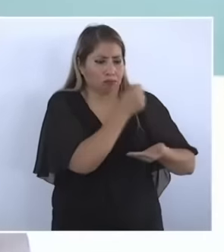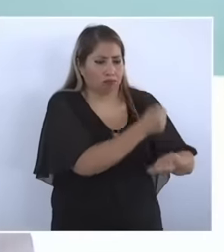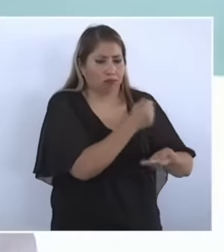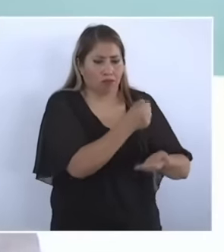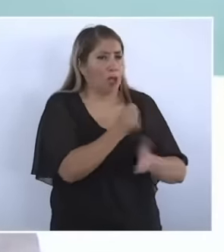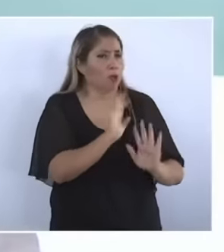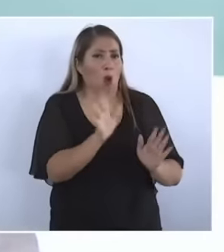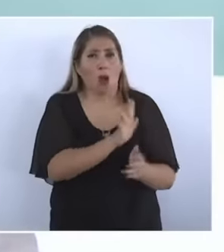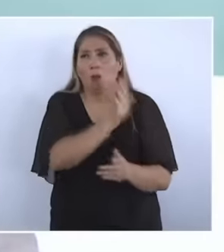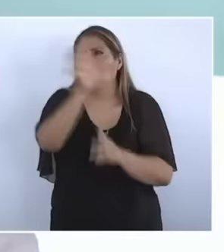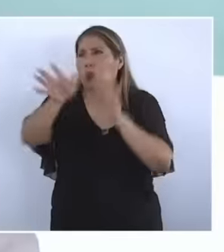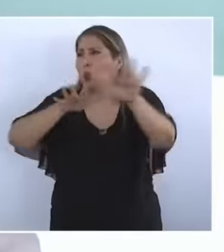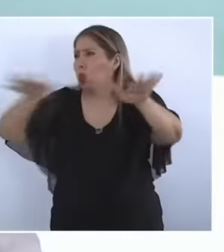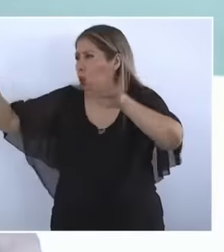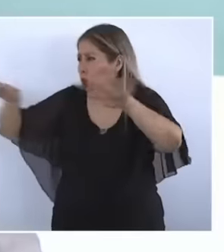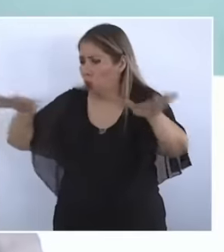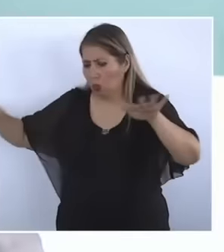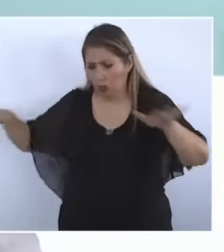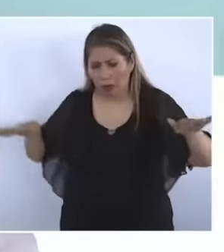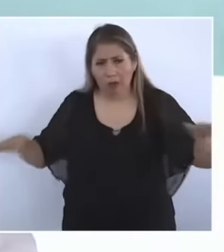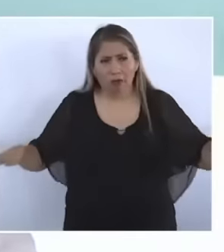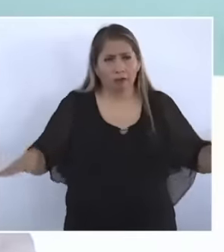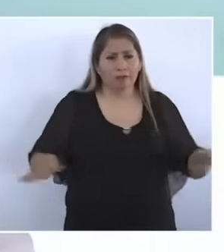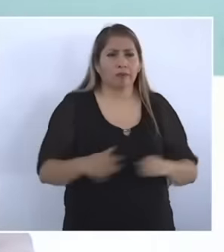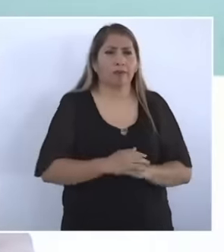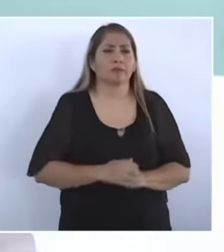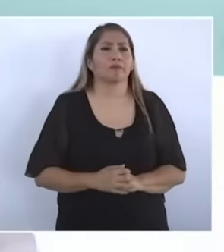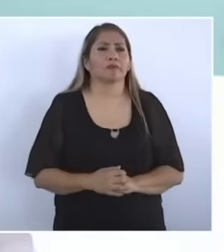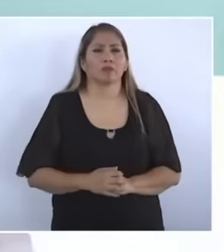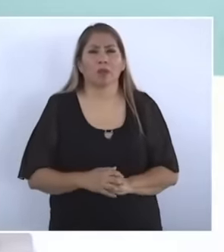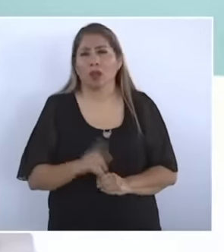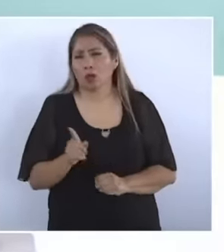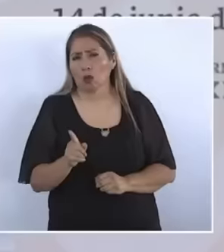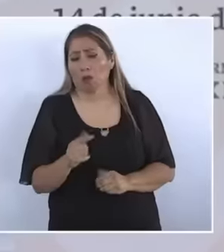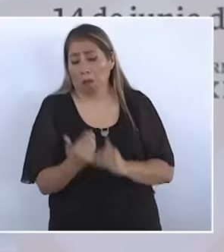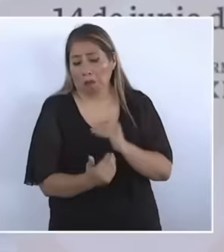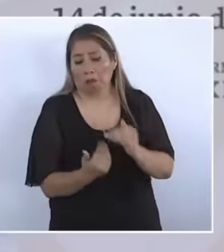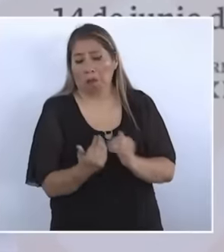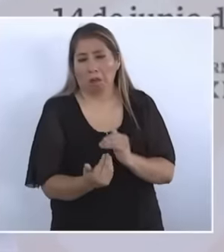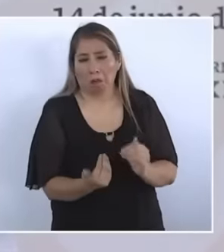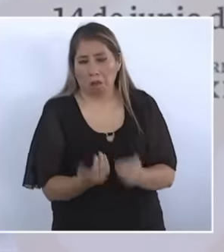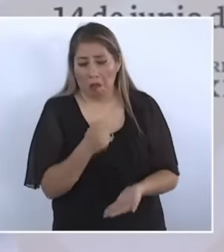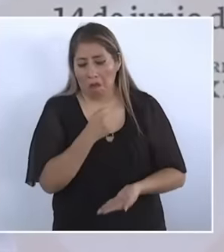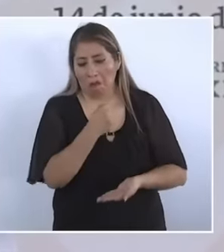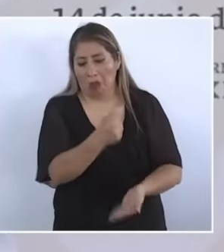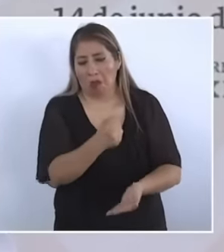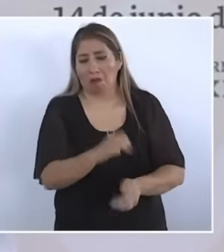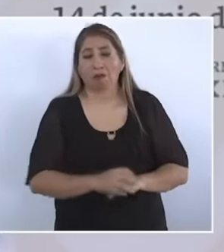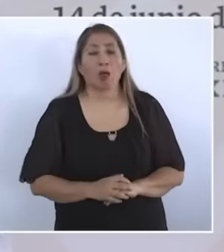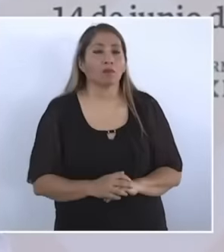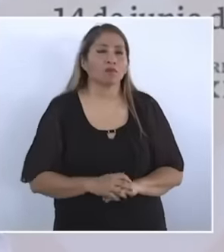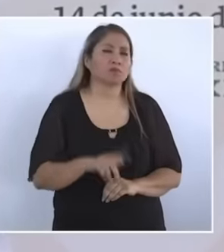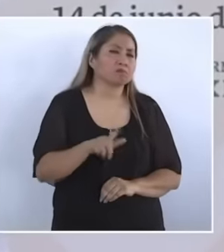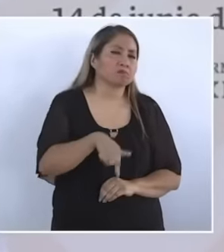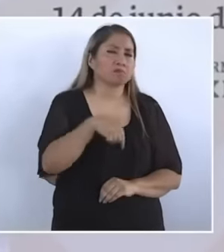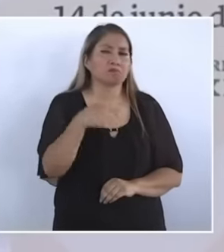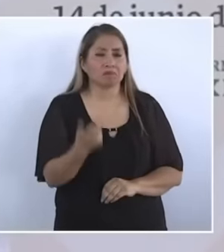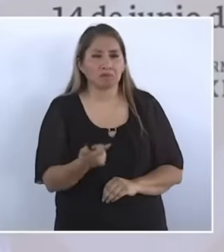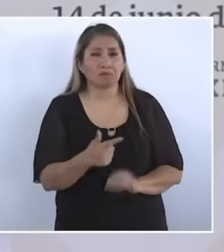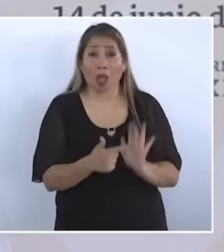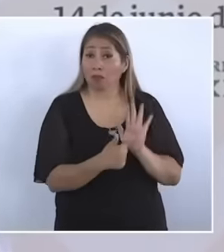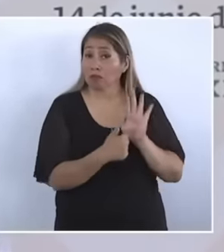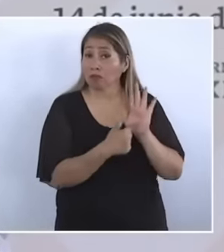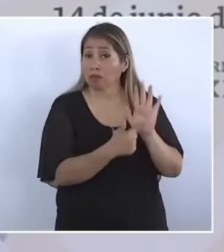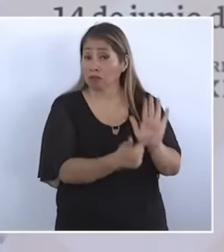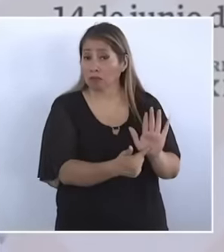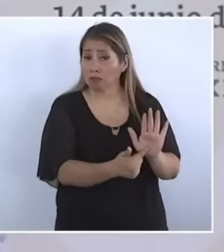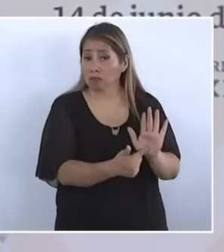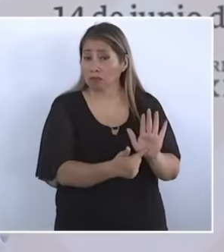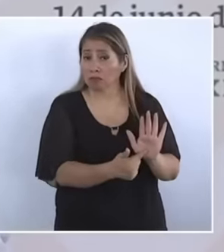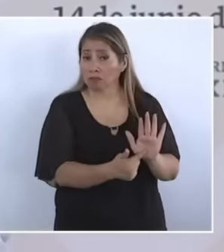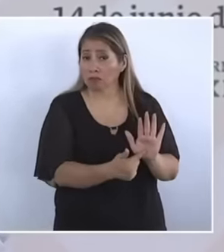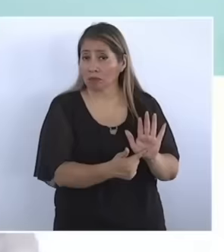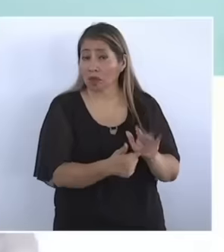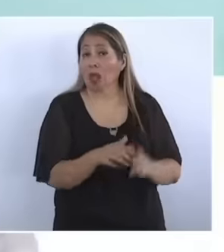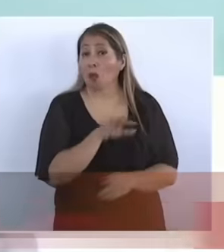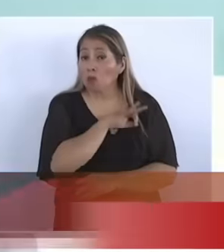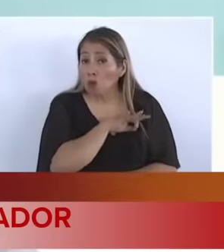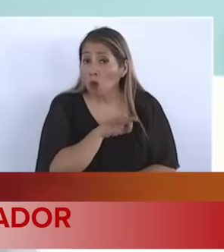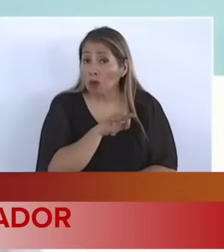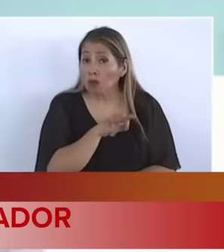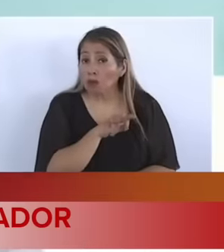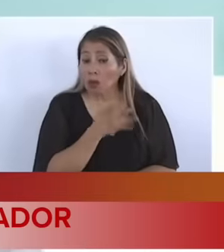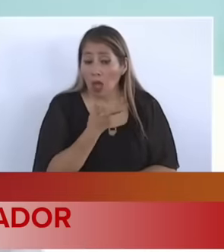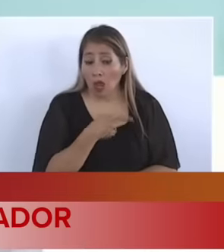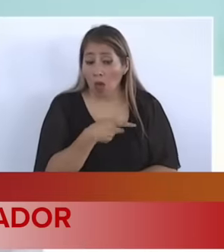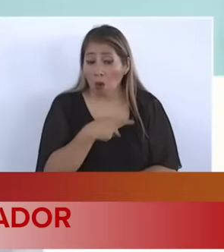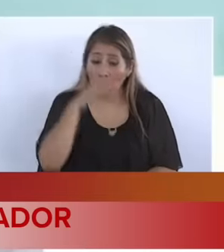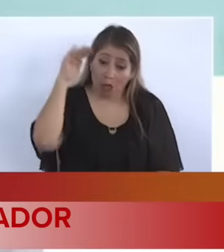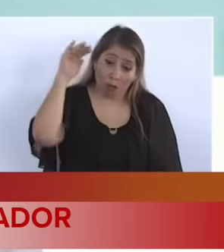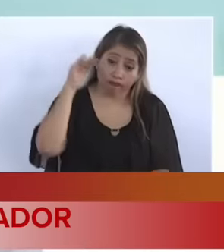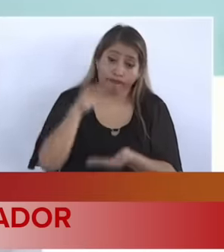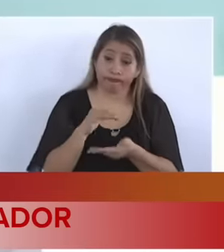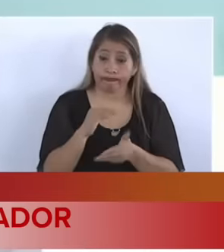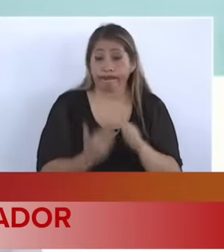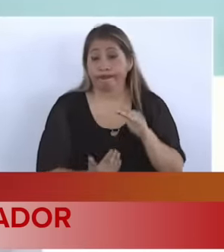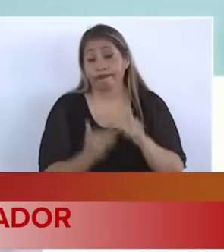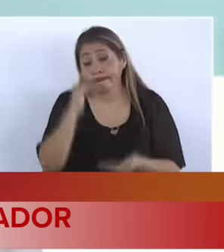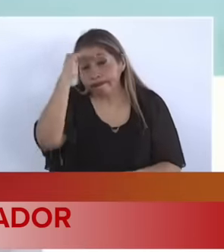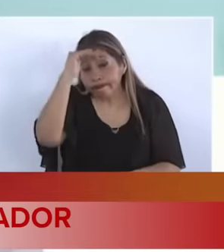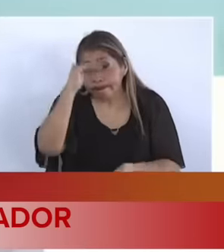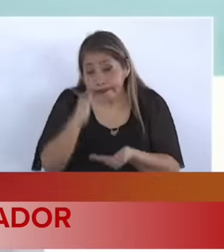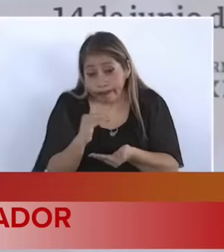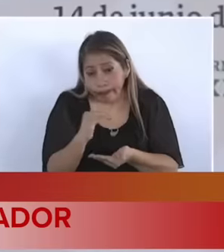everyone in that. We have made progress and it has been shown that it can be reduced poverty and inequality